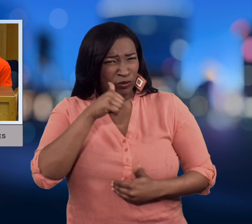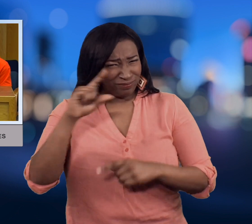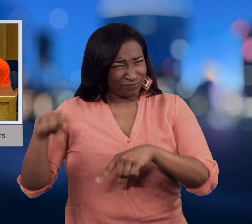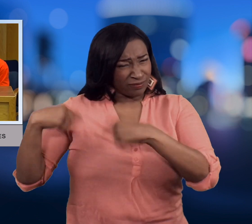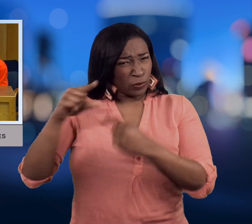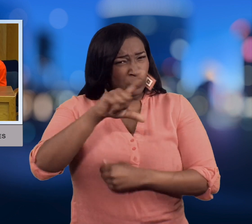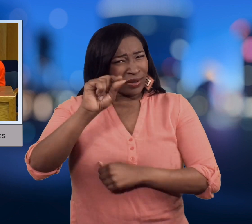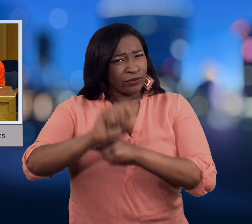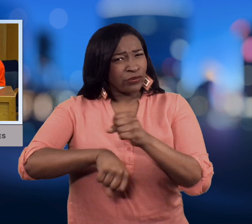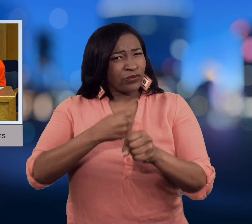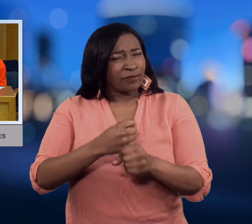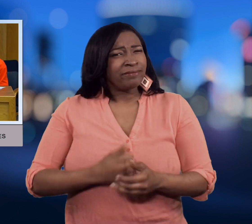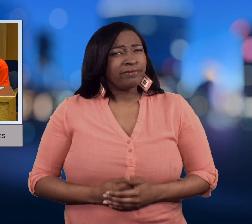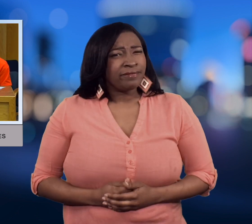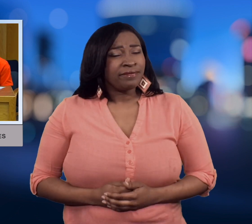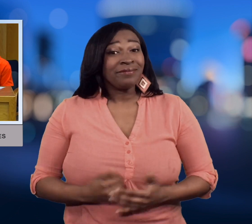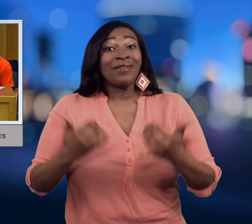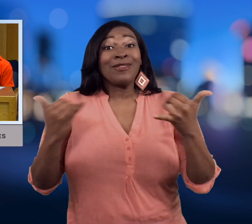for over 20 years.